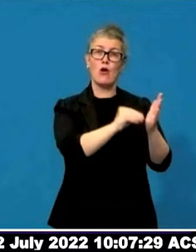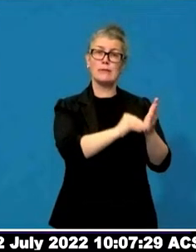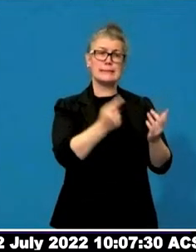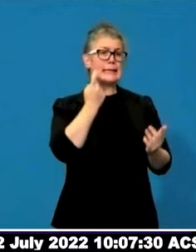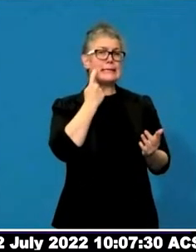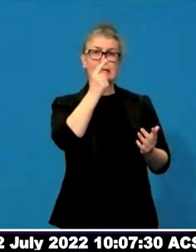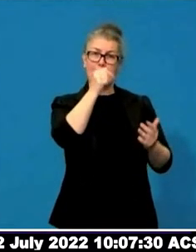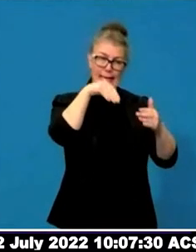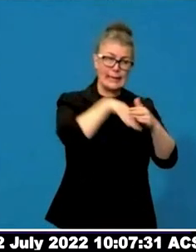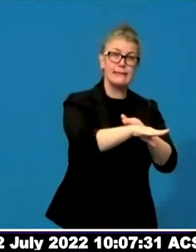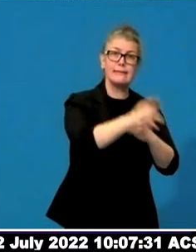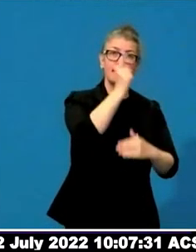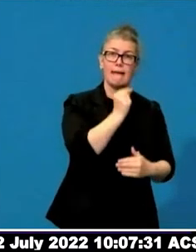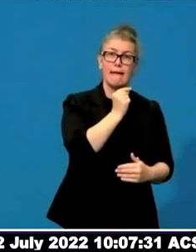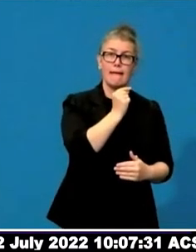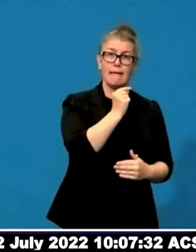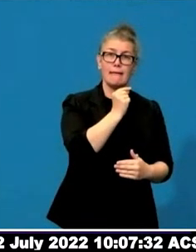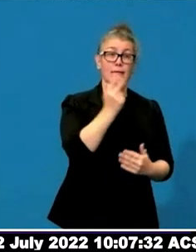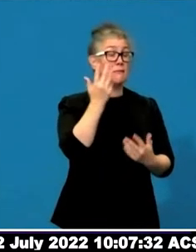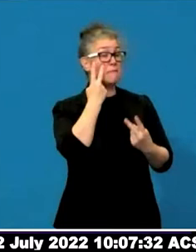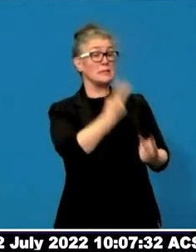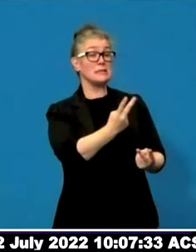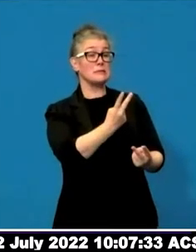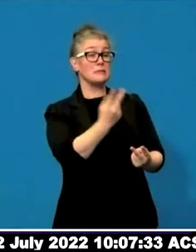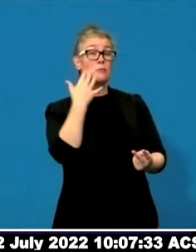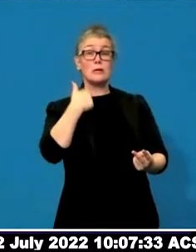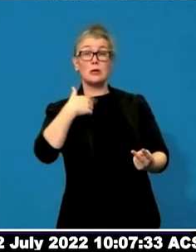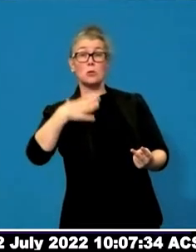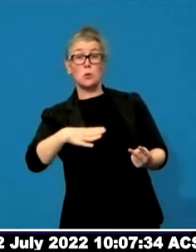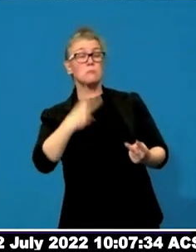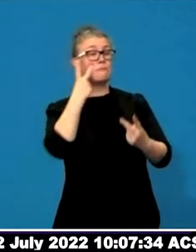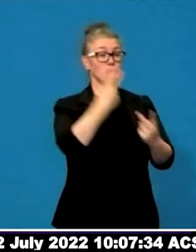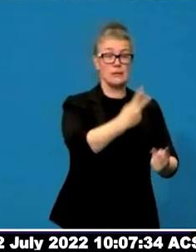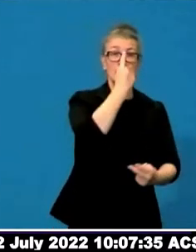You could visit it whenever you wanted to? Em is nodding.